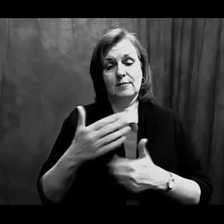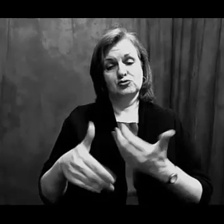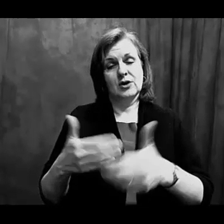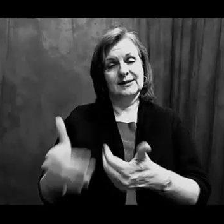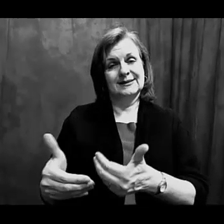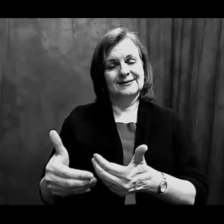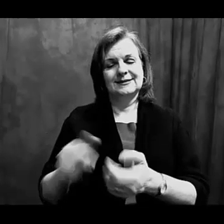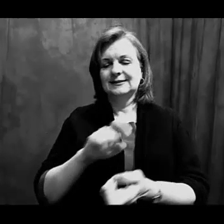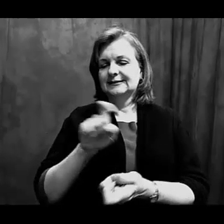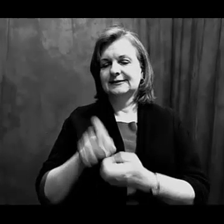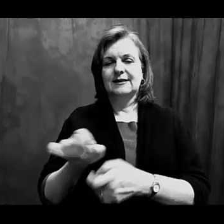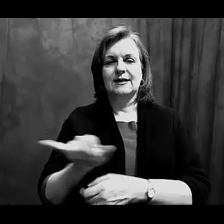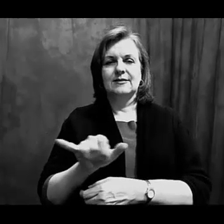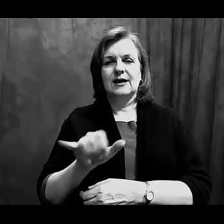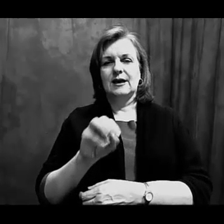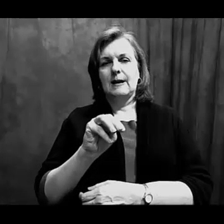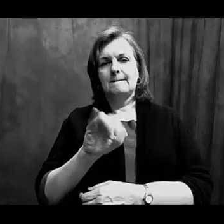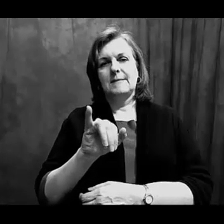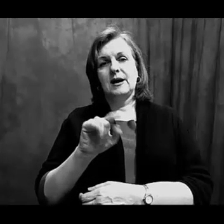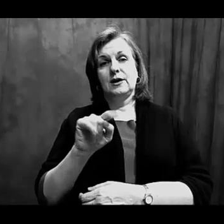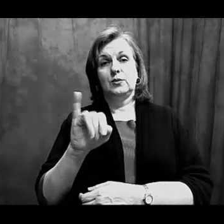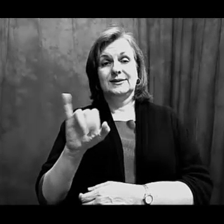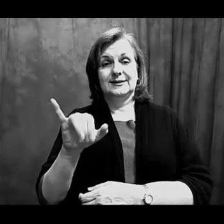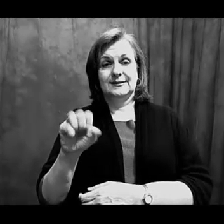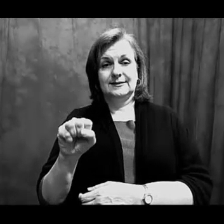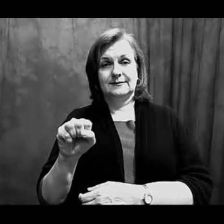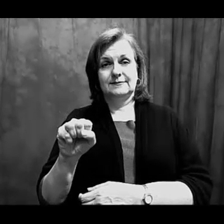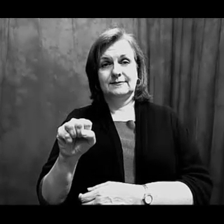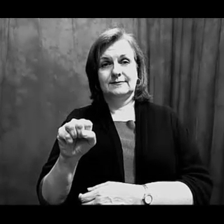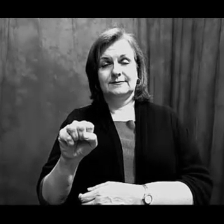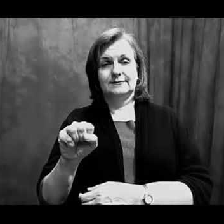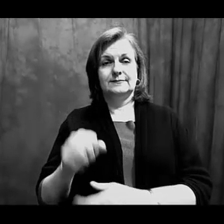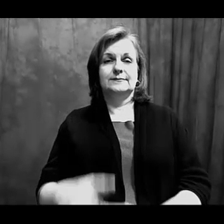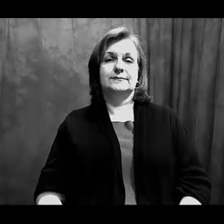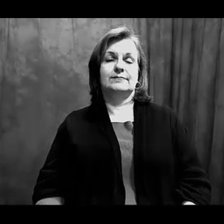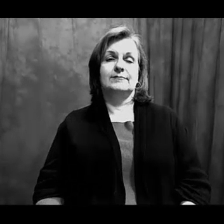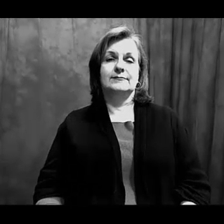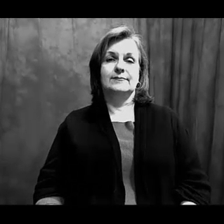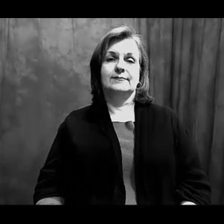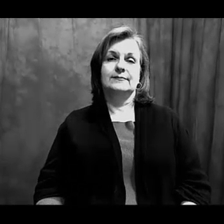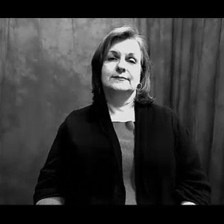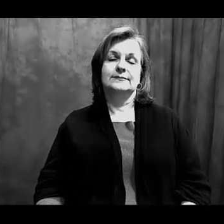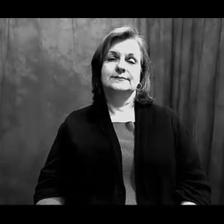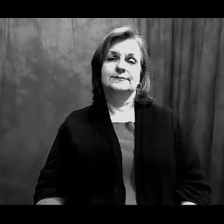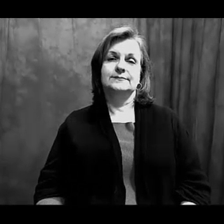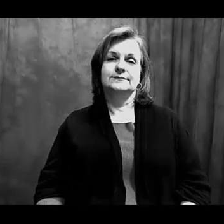is just like mitosis